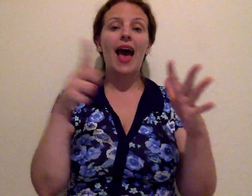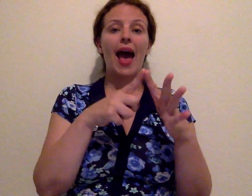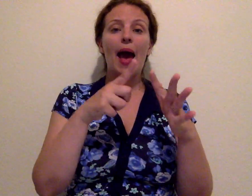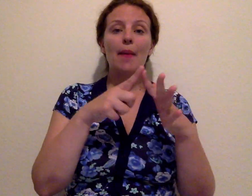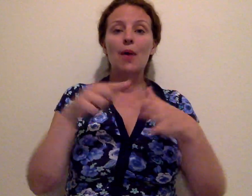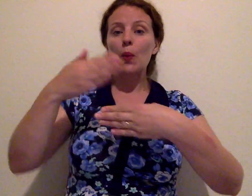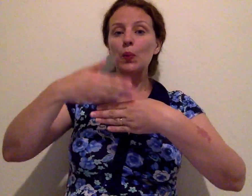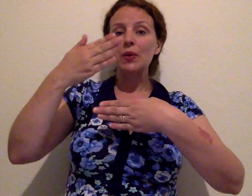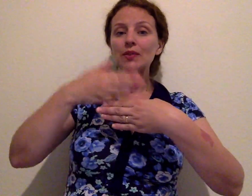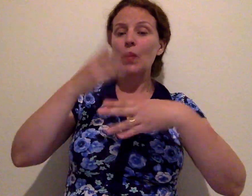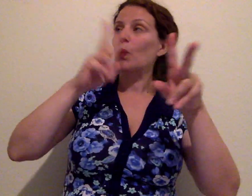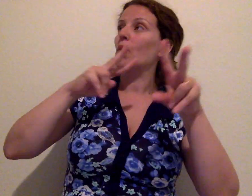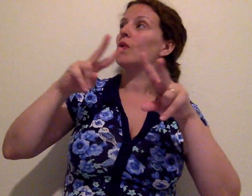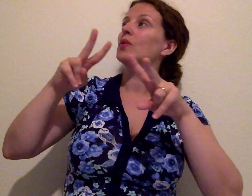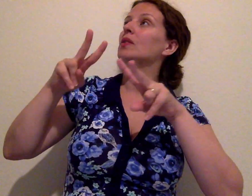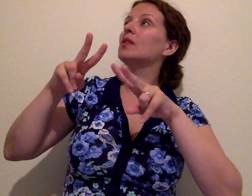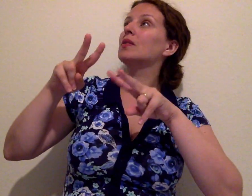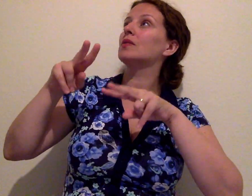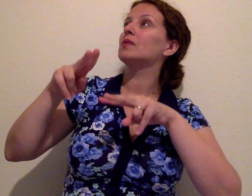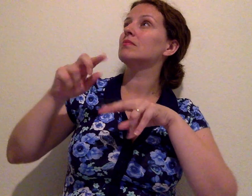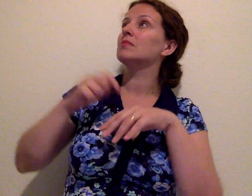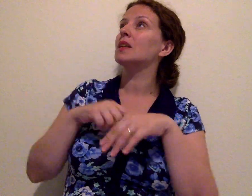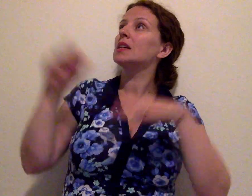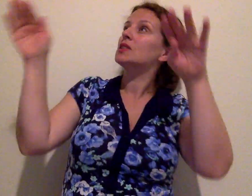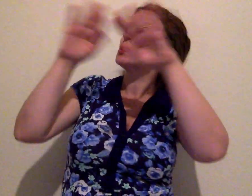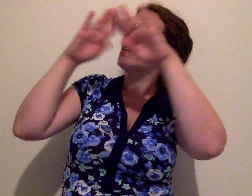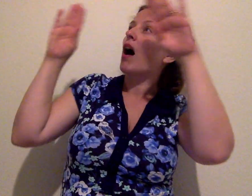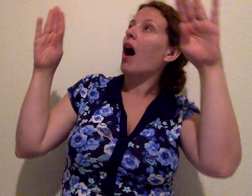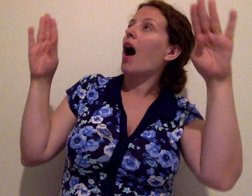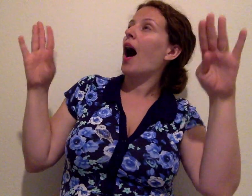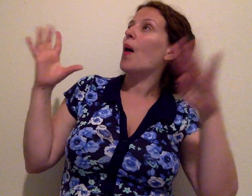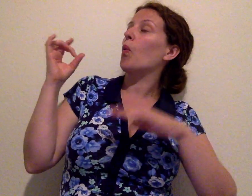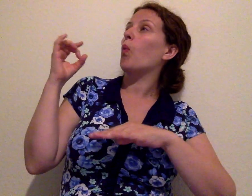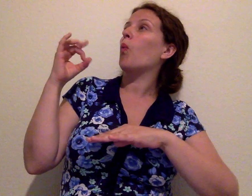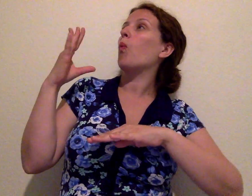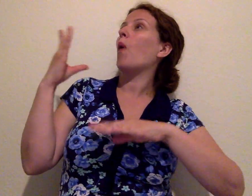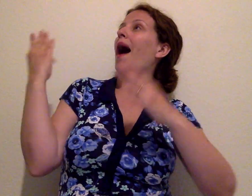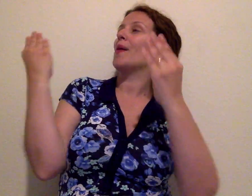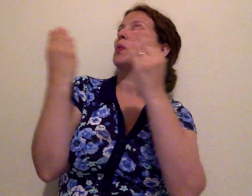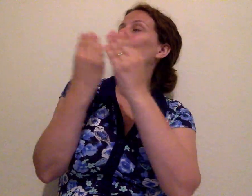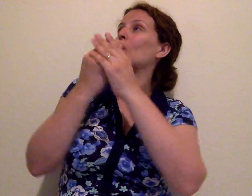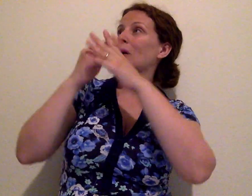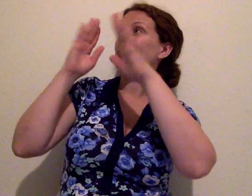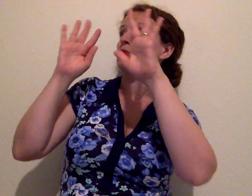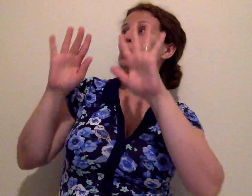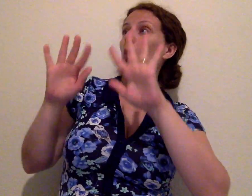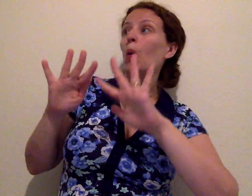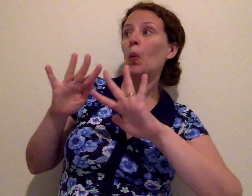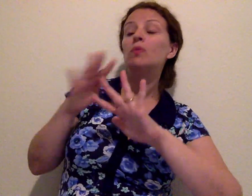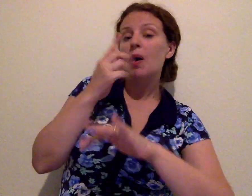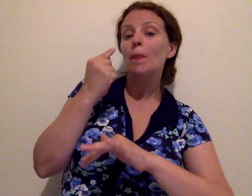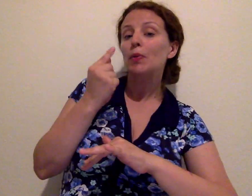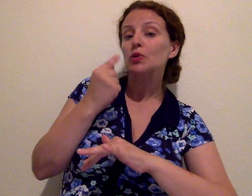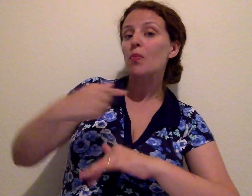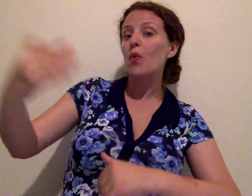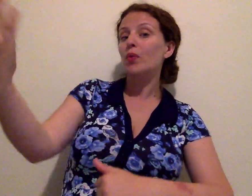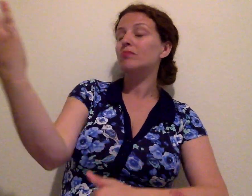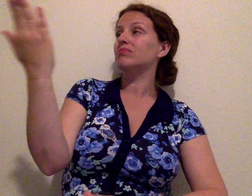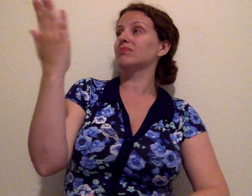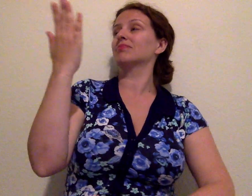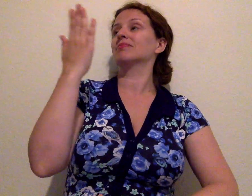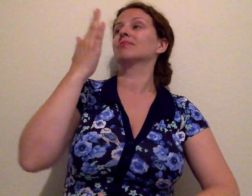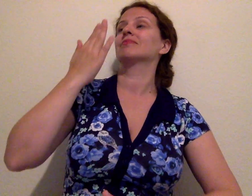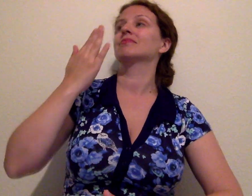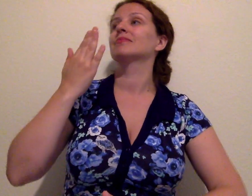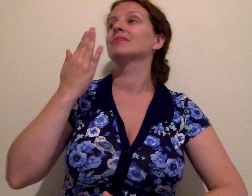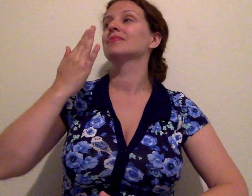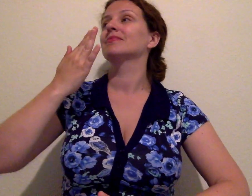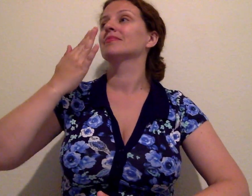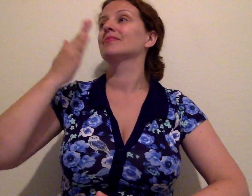Emma looked out of the window at the white sky which looked like snow was getting nearer.